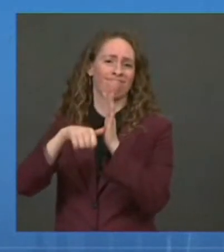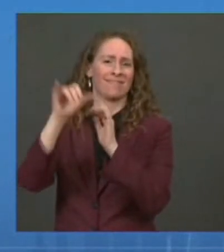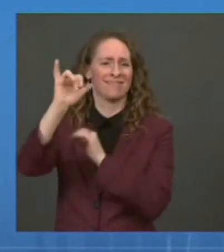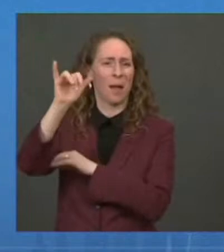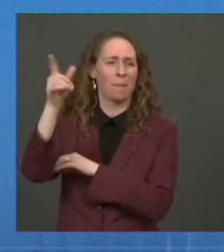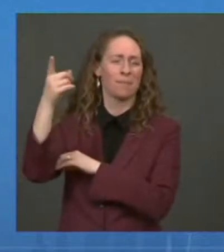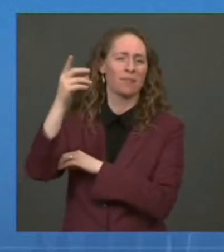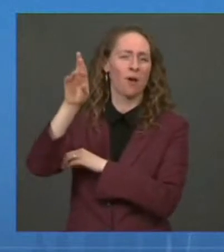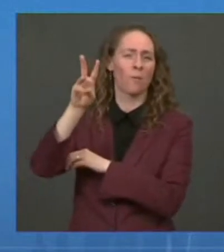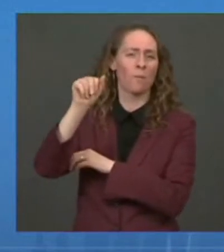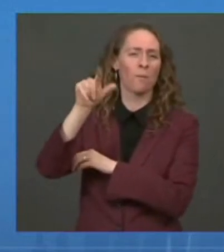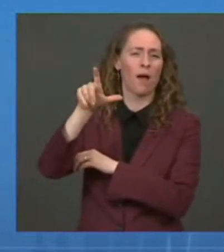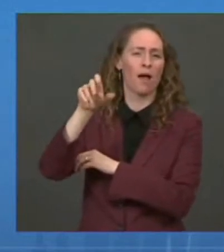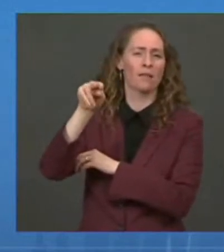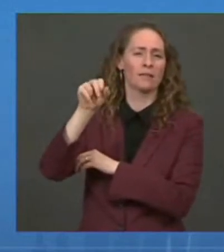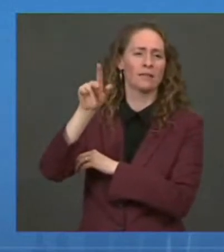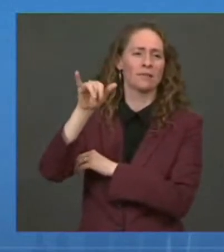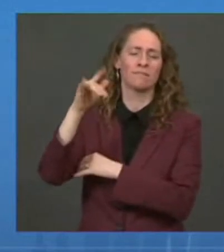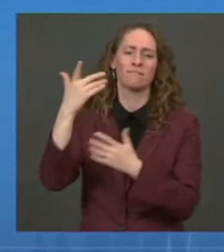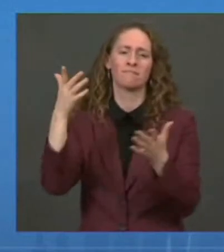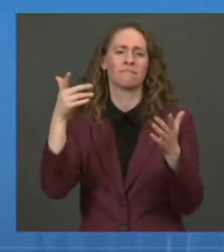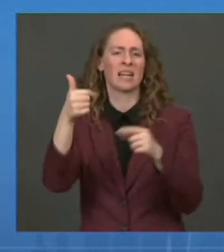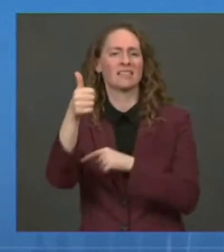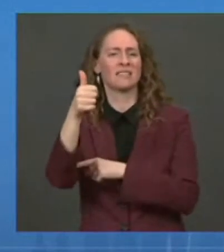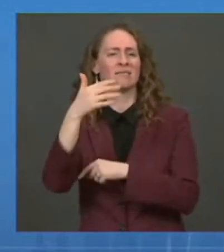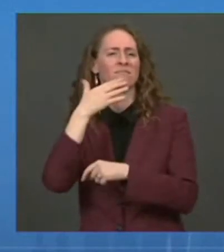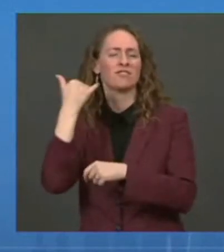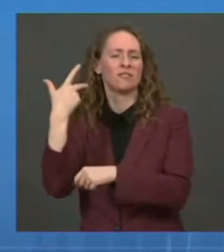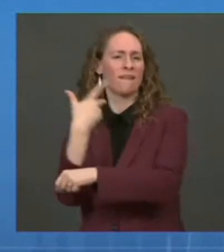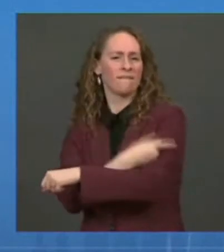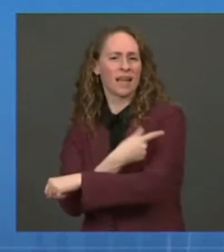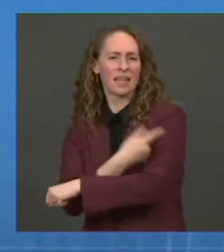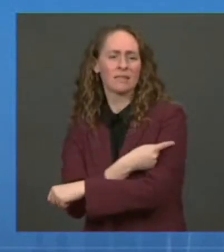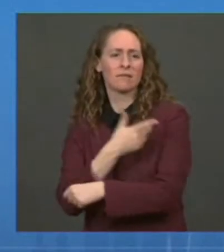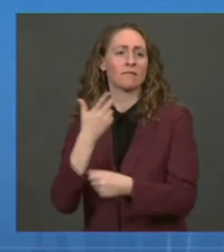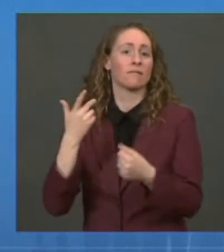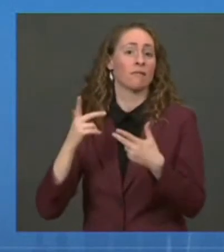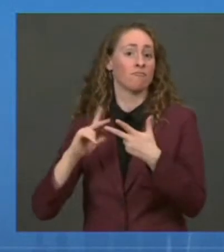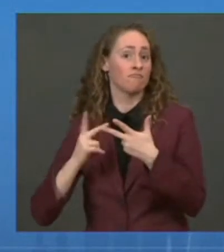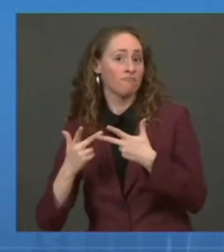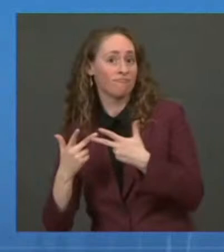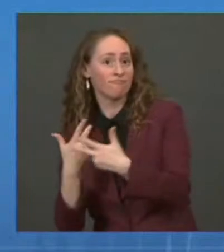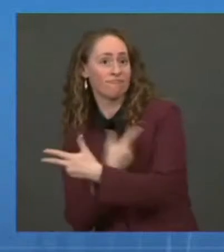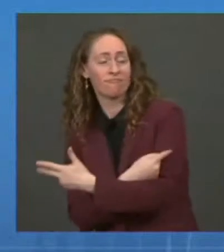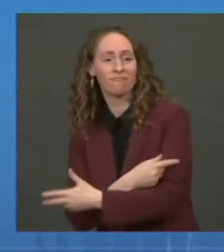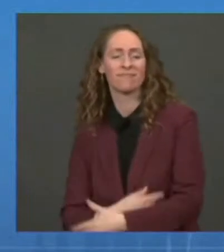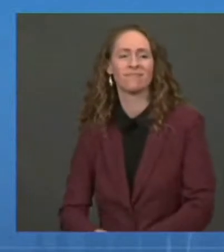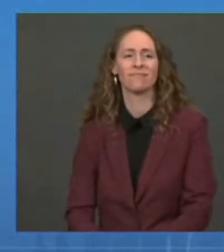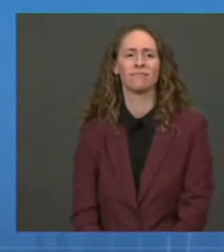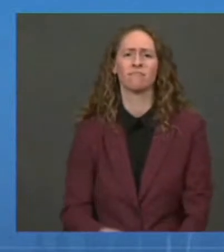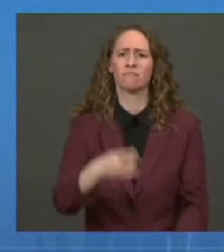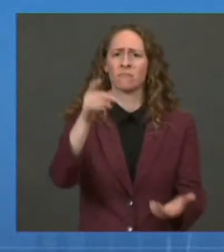THAT OF DR. WOLIN SCEASM. GET VACCINATED AND GET BOOSTERRED.